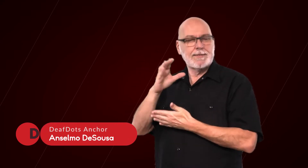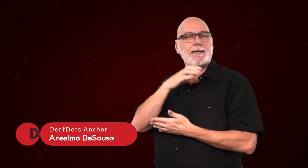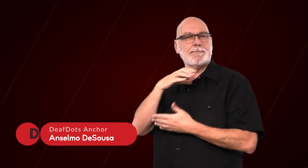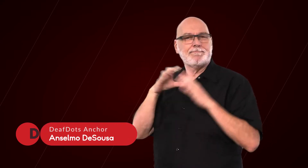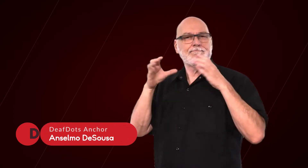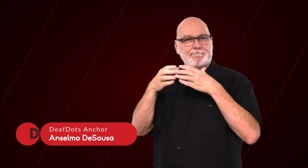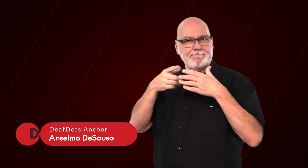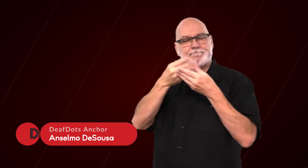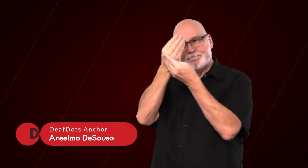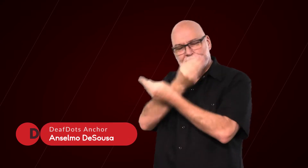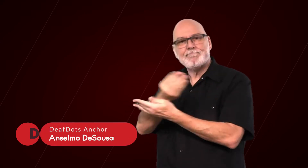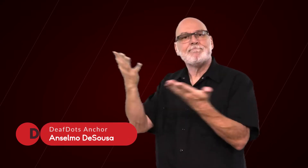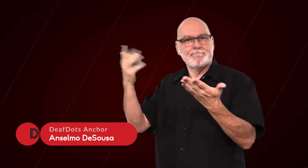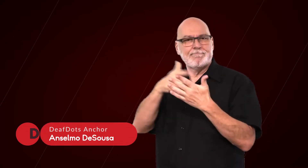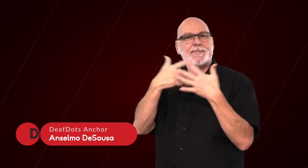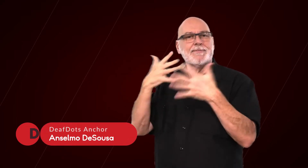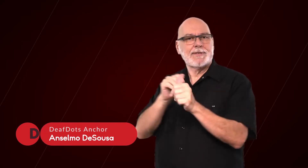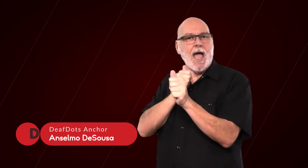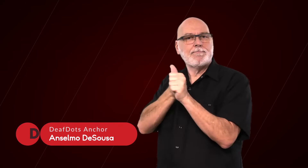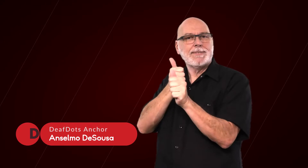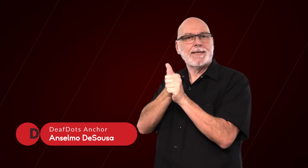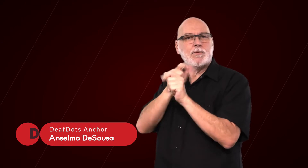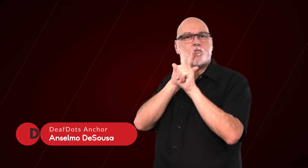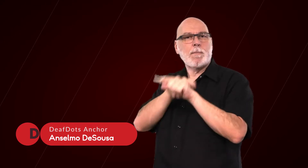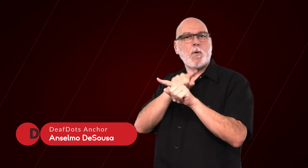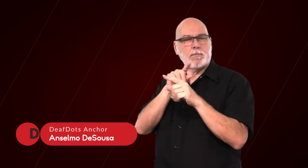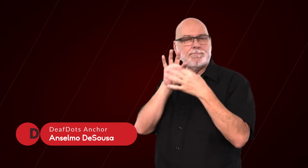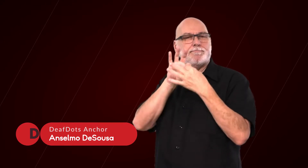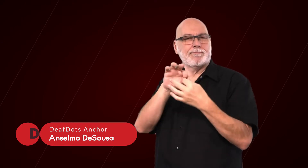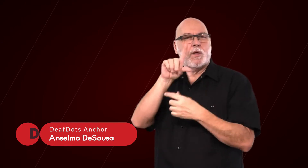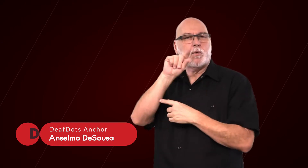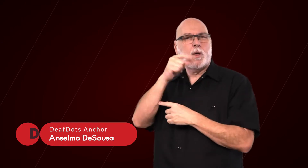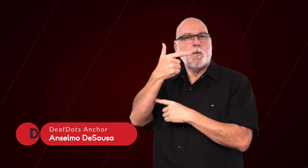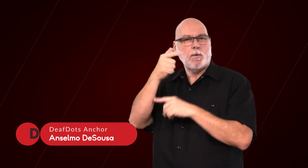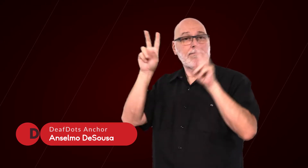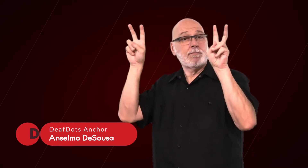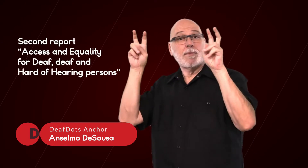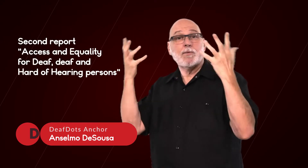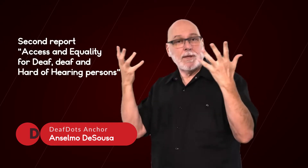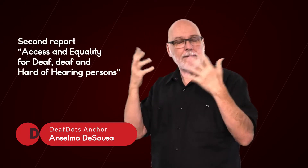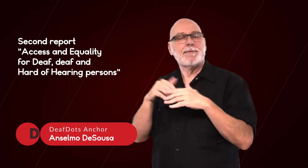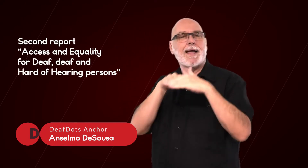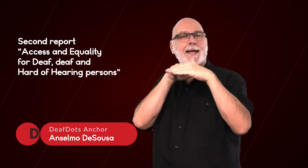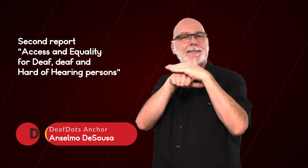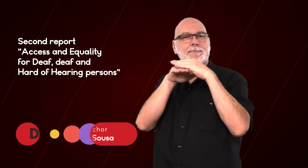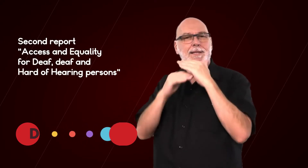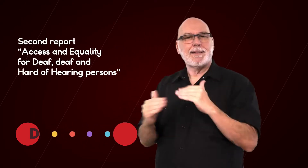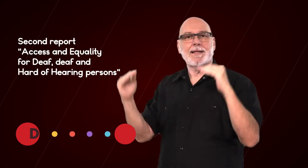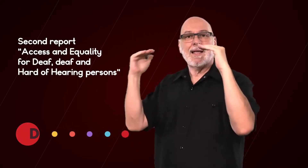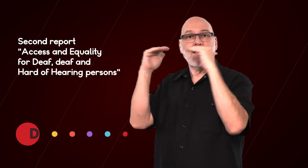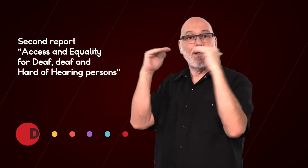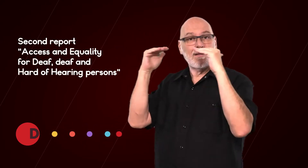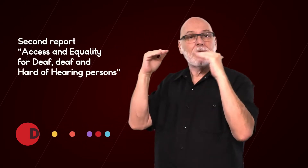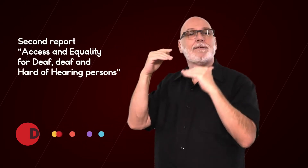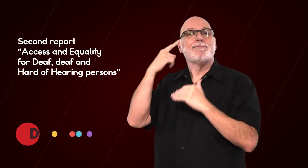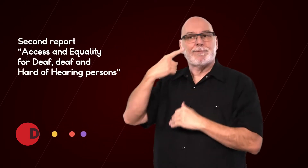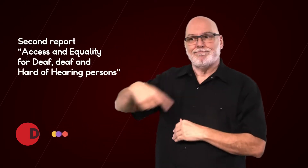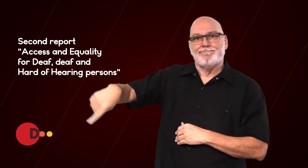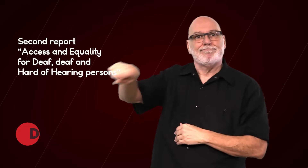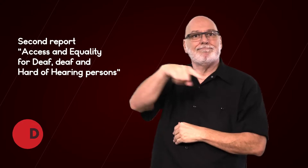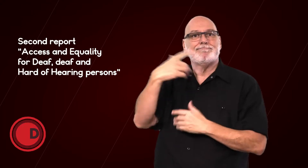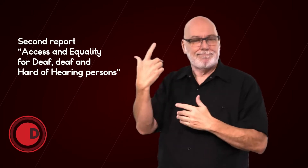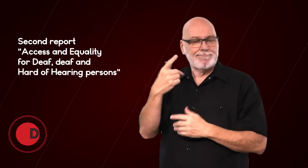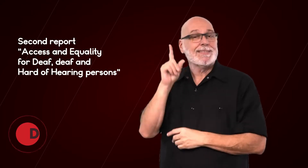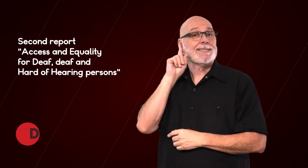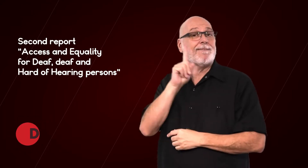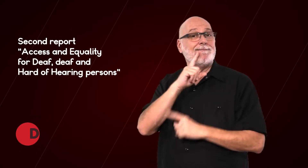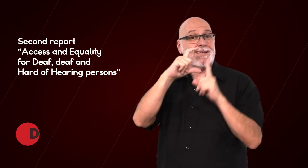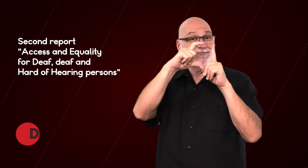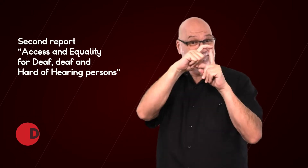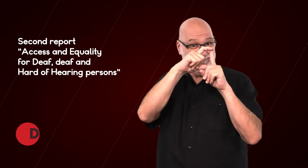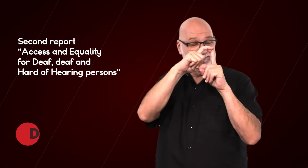released its 2021 update report on "Access and Equality for Deaf, deaf and Hard of Hearing